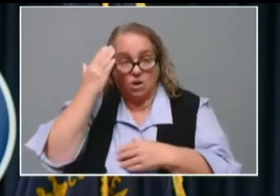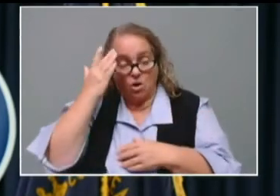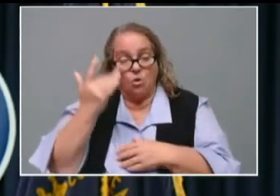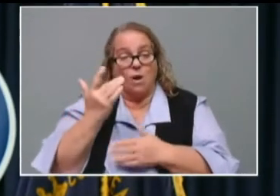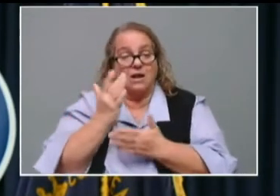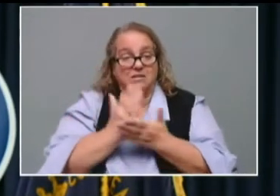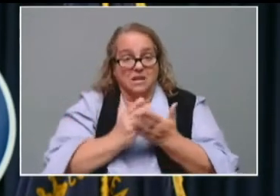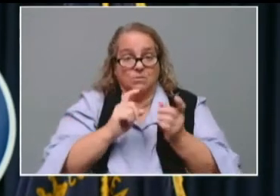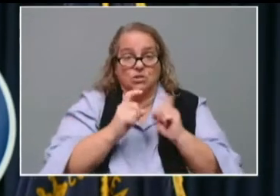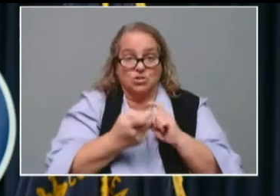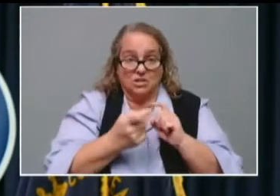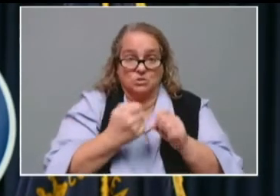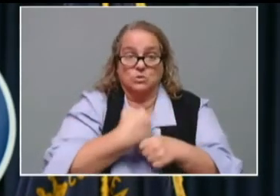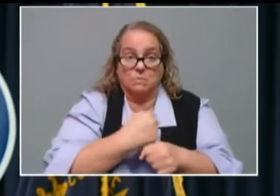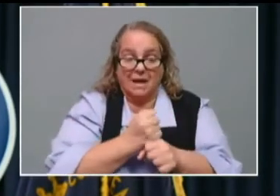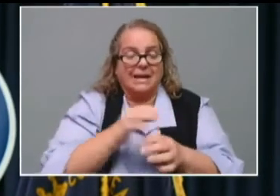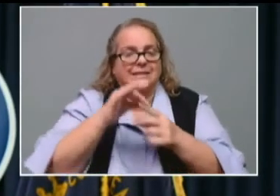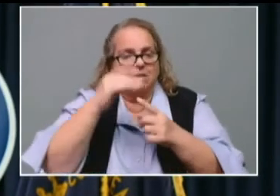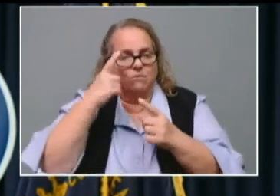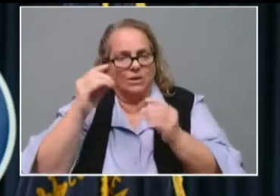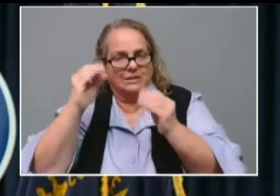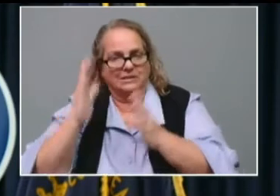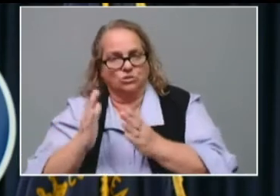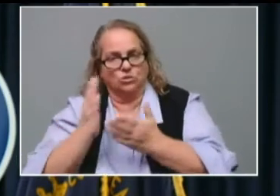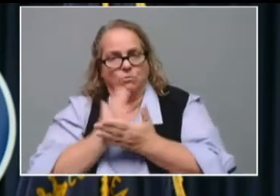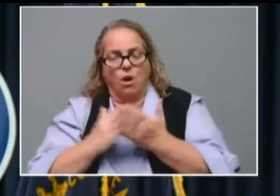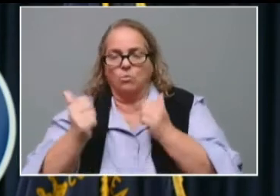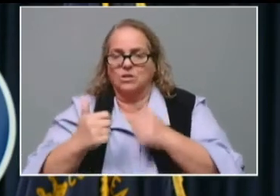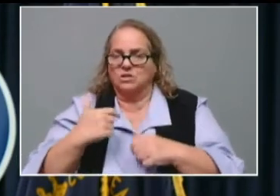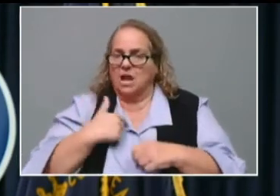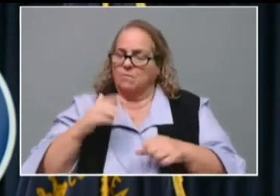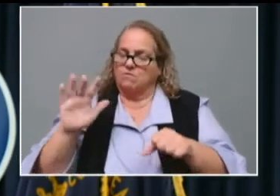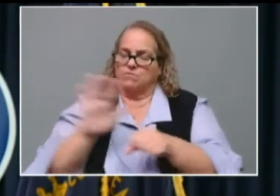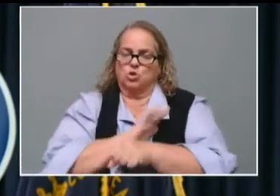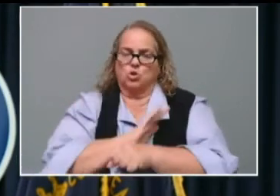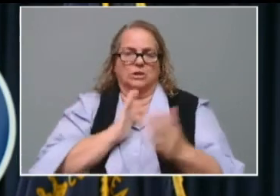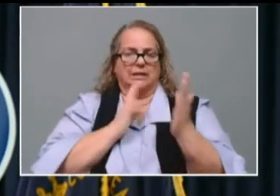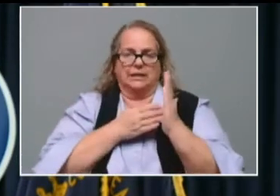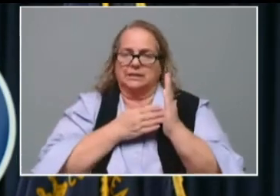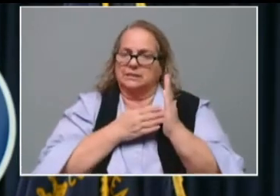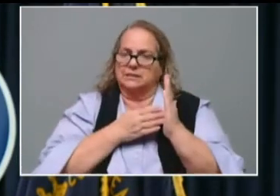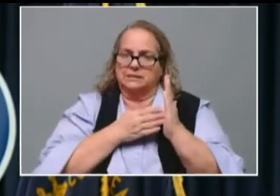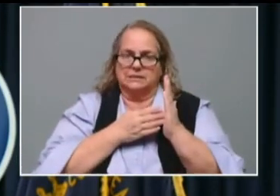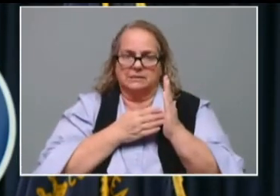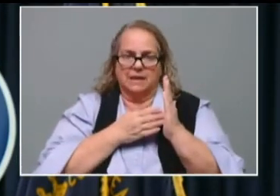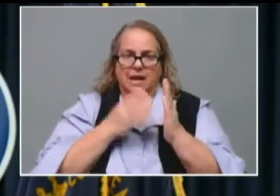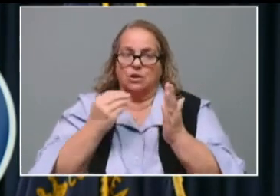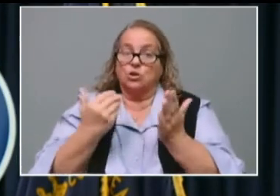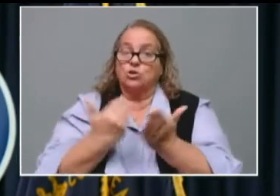piece, which I'm entirely um, against. And I think that new teachers should be